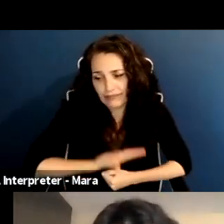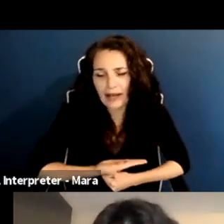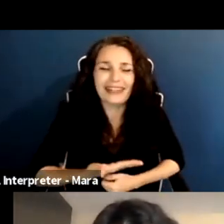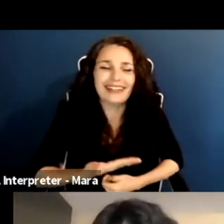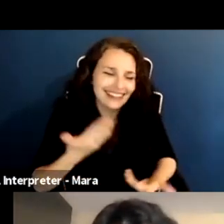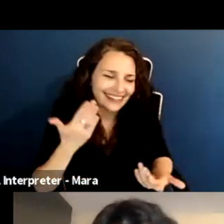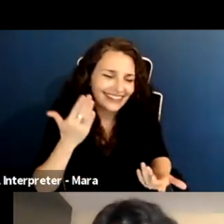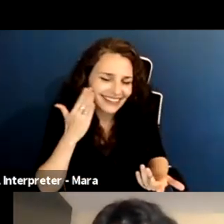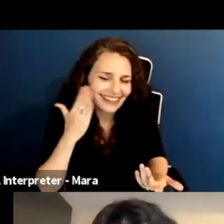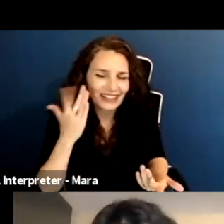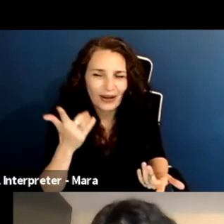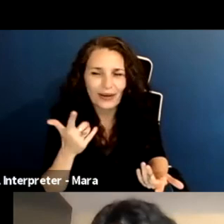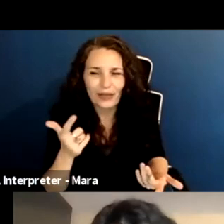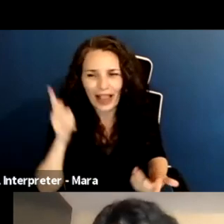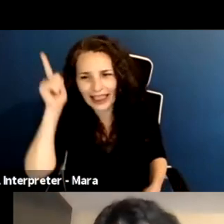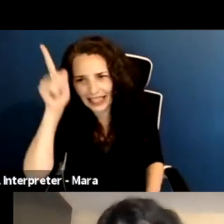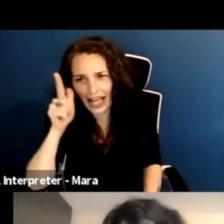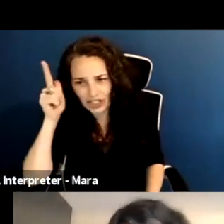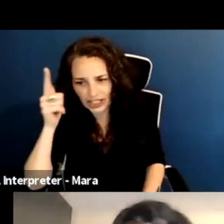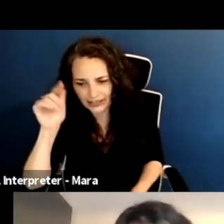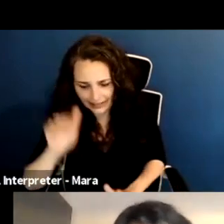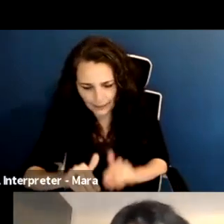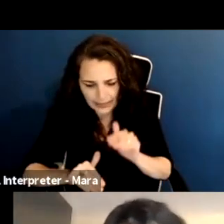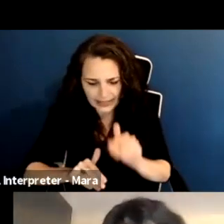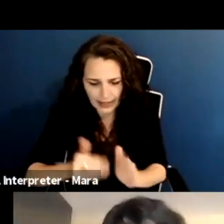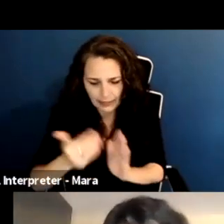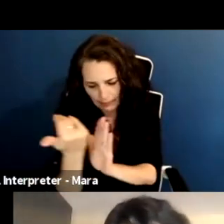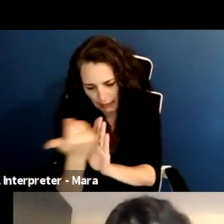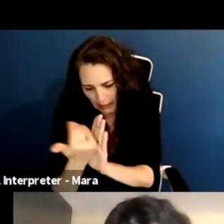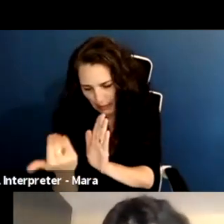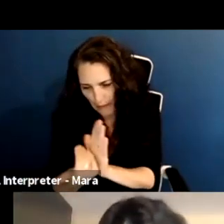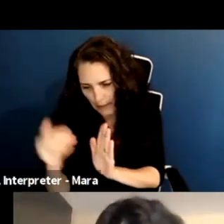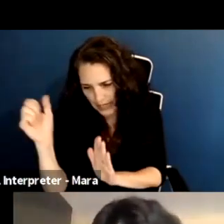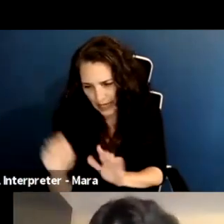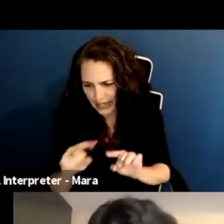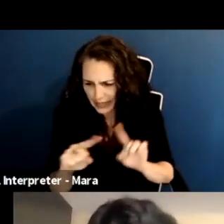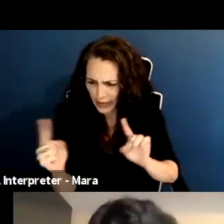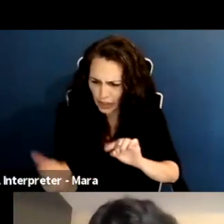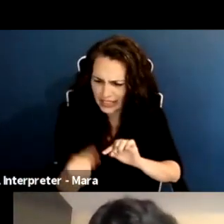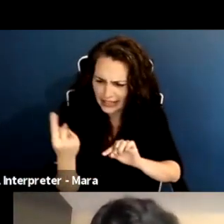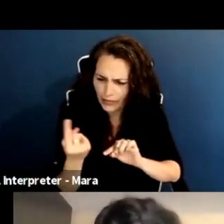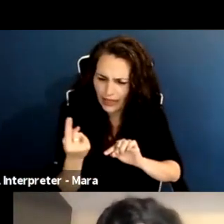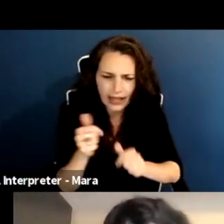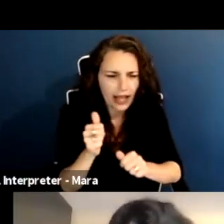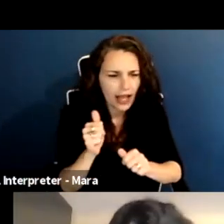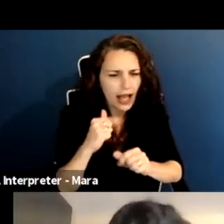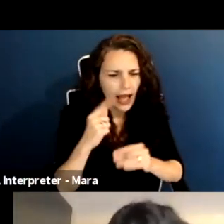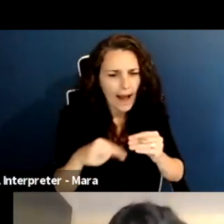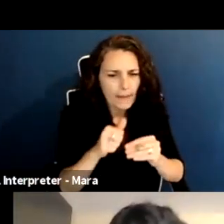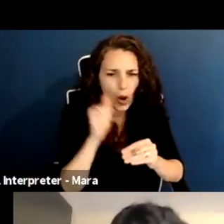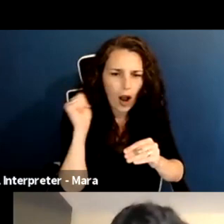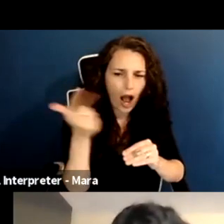like the logistics of things but there's something about all the women in the series that were just really